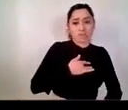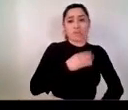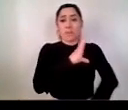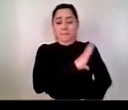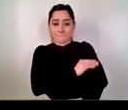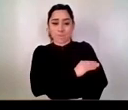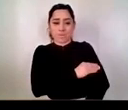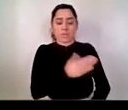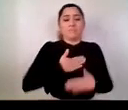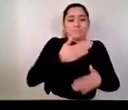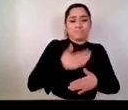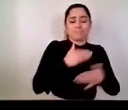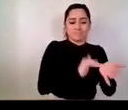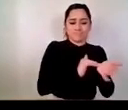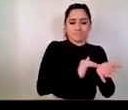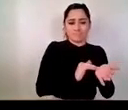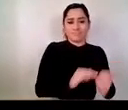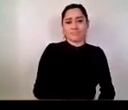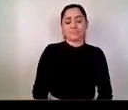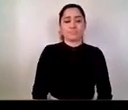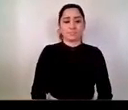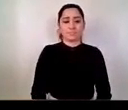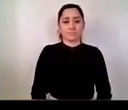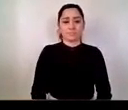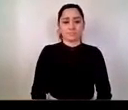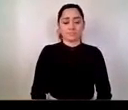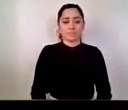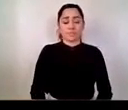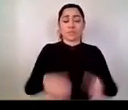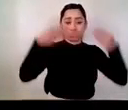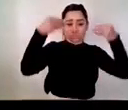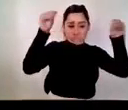or asthma medications, as well as some of the over counter an herbal remedies